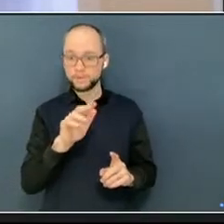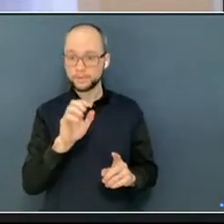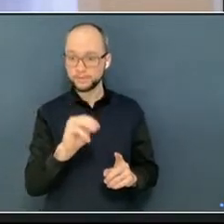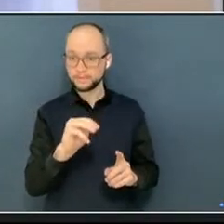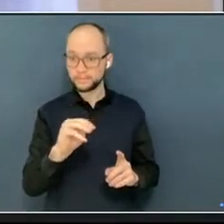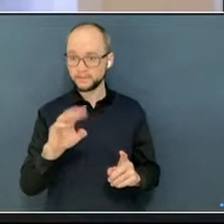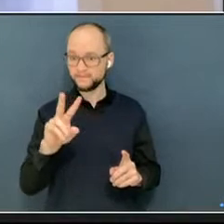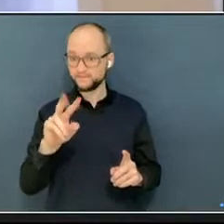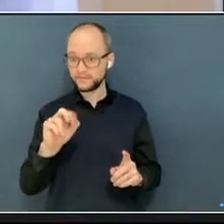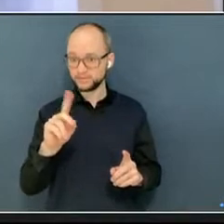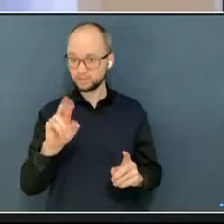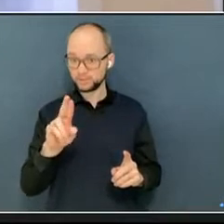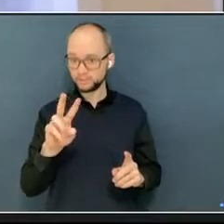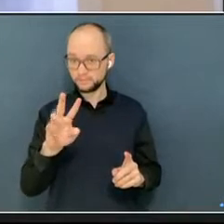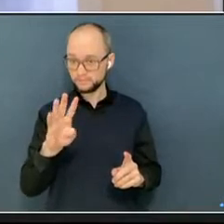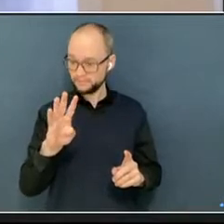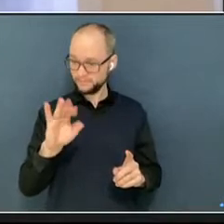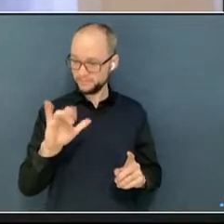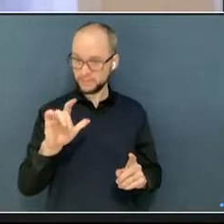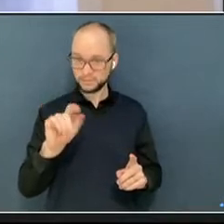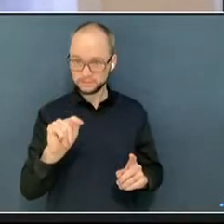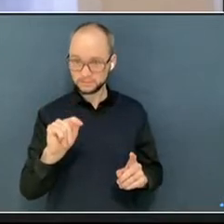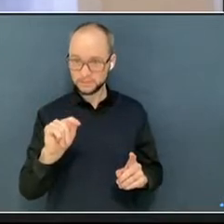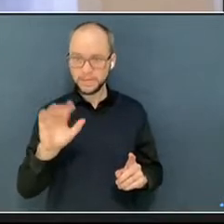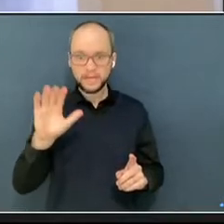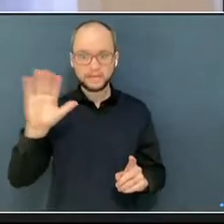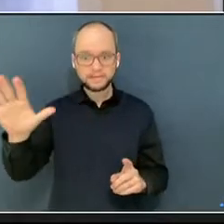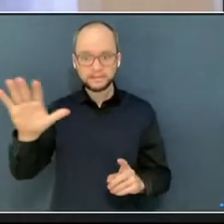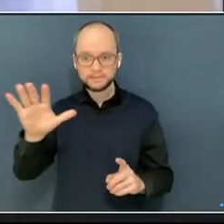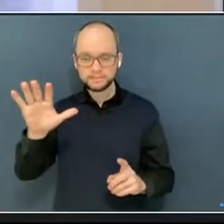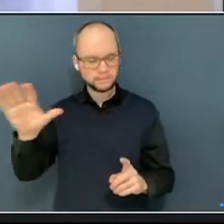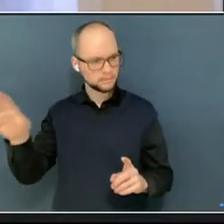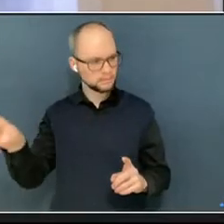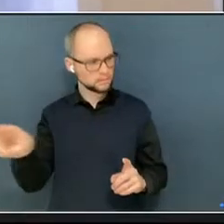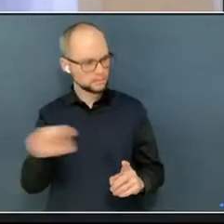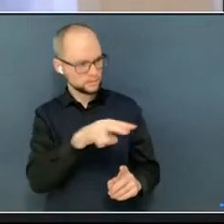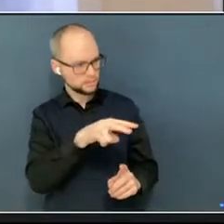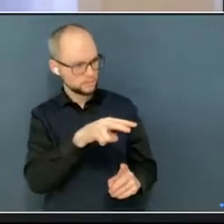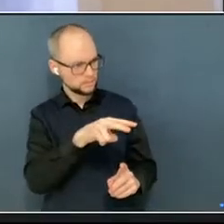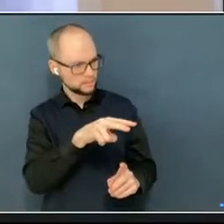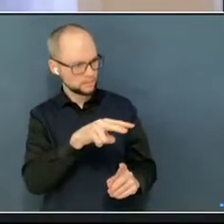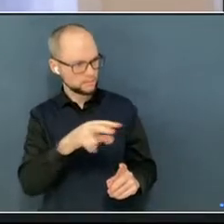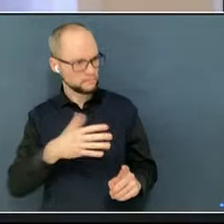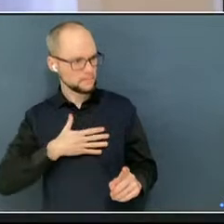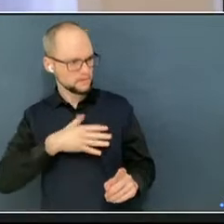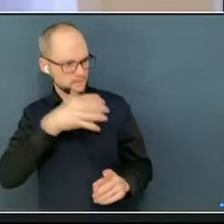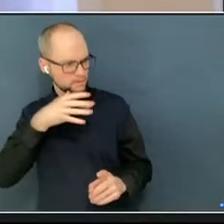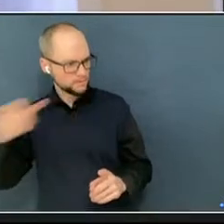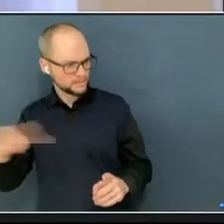he reaches out for my help to improve his farm. But the family that lived closest to me with were